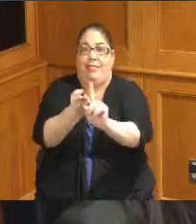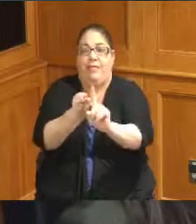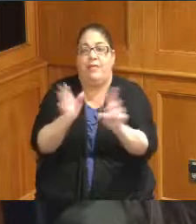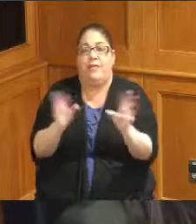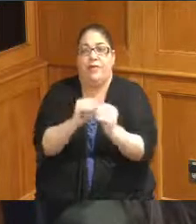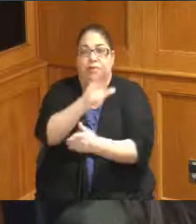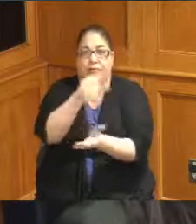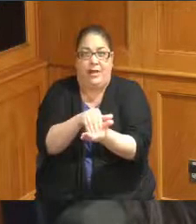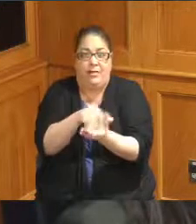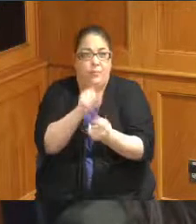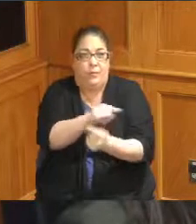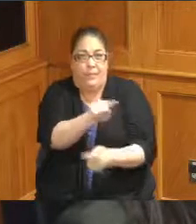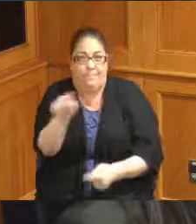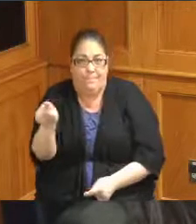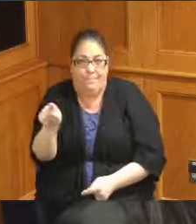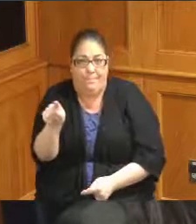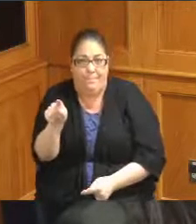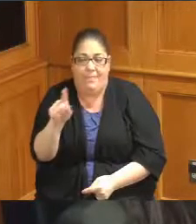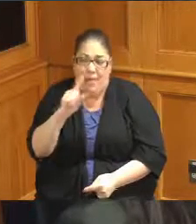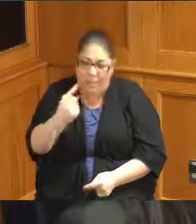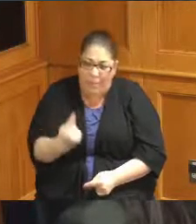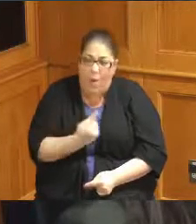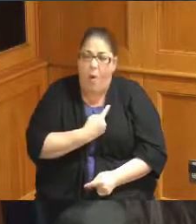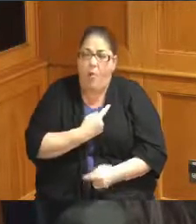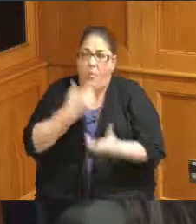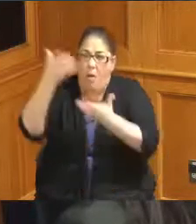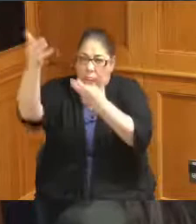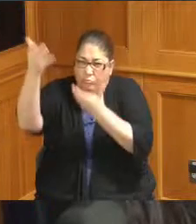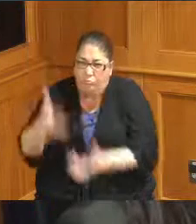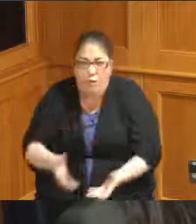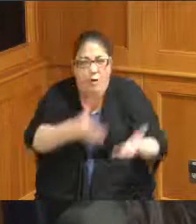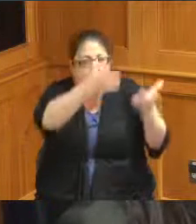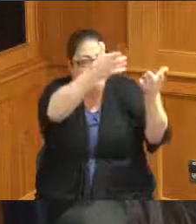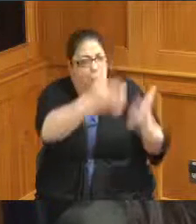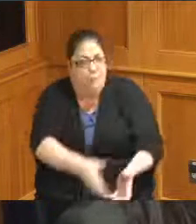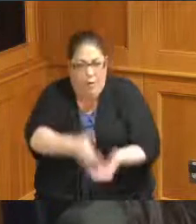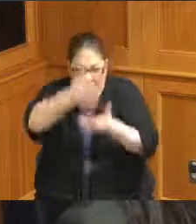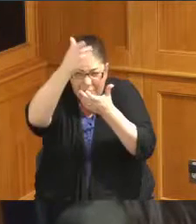I'm the only one around that brought these huge conventions at the roughest times that Cincinnati